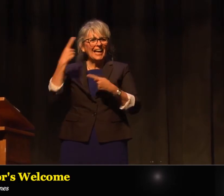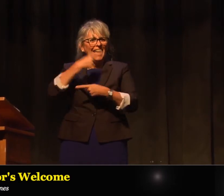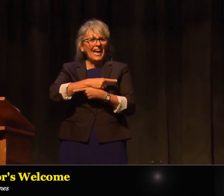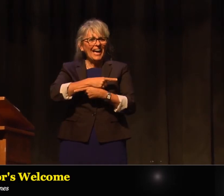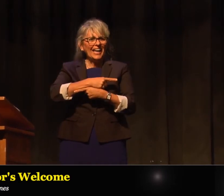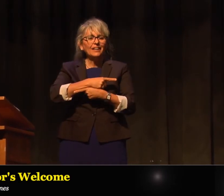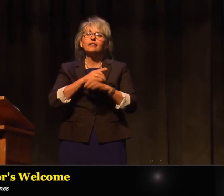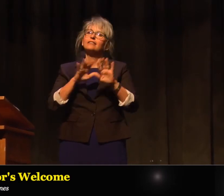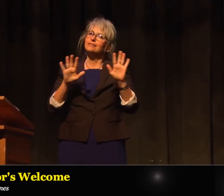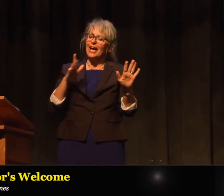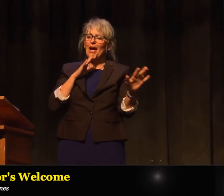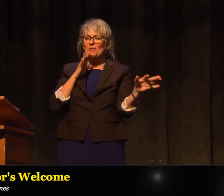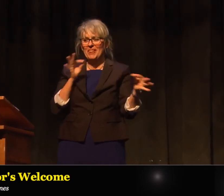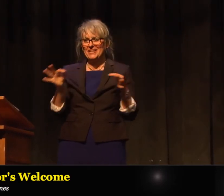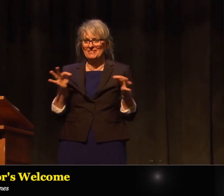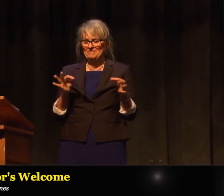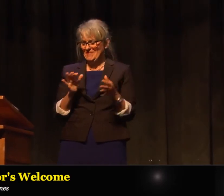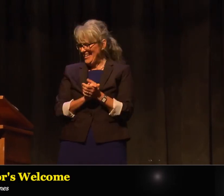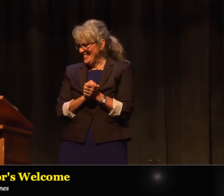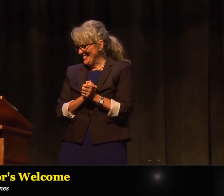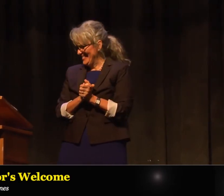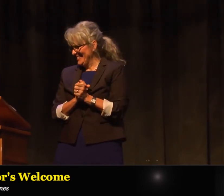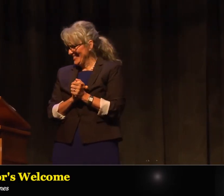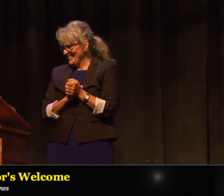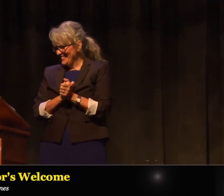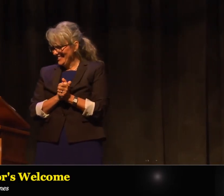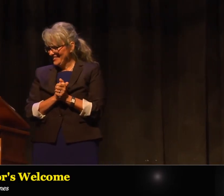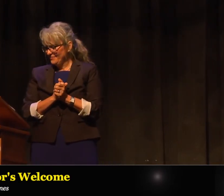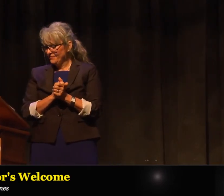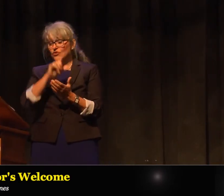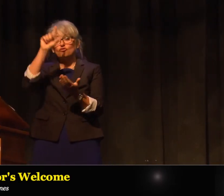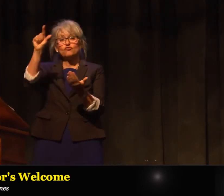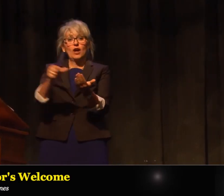Why is this such a special day? I will explain.